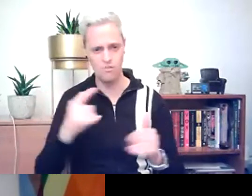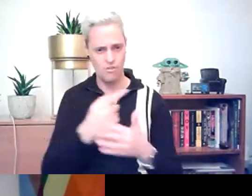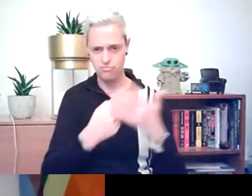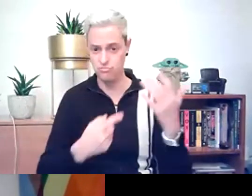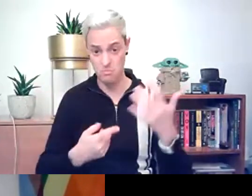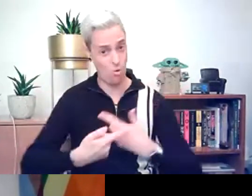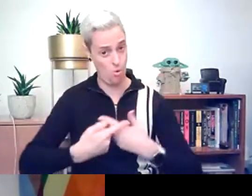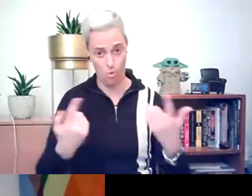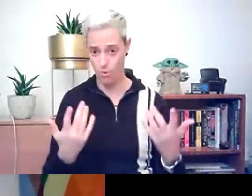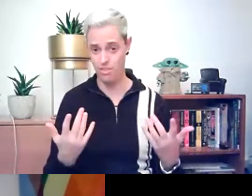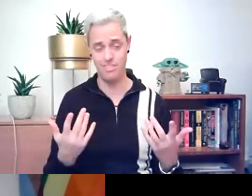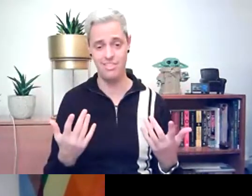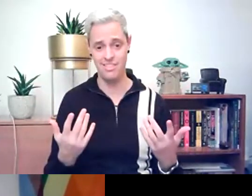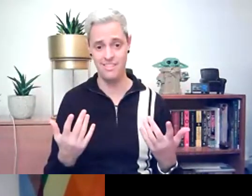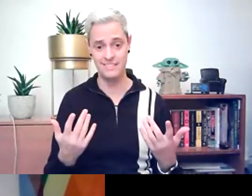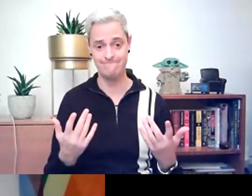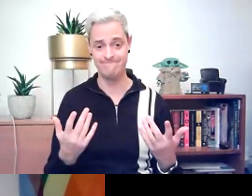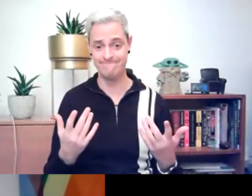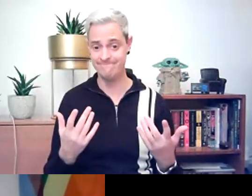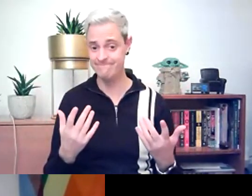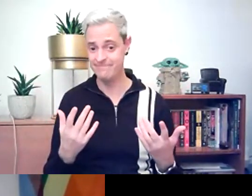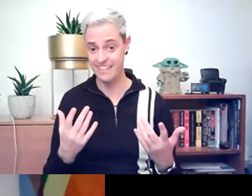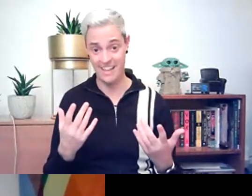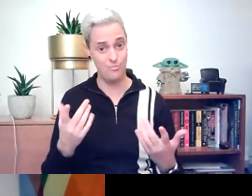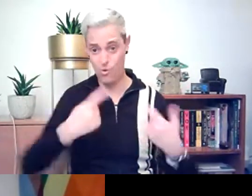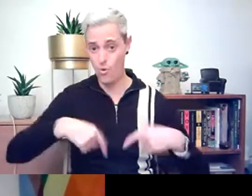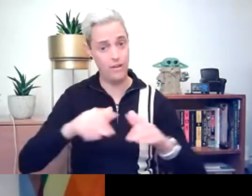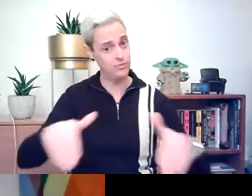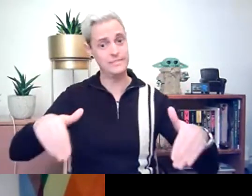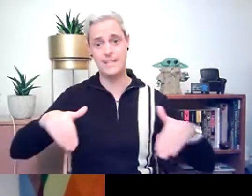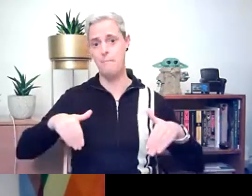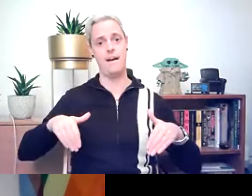things are very much a course to step back 18:40:36 and give yourself some space, but